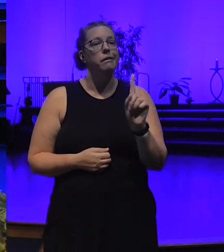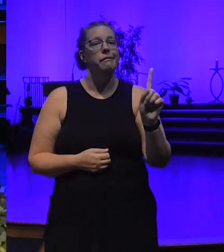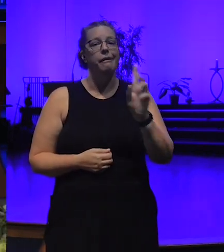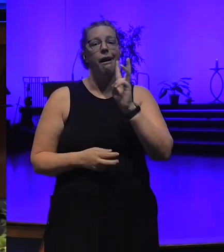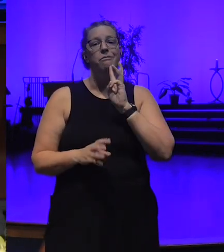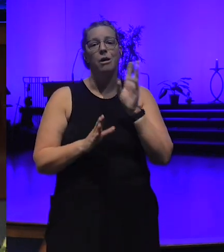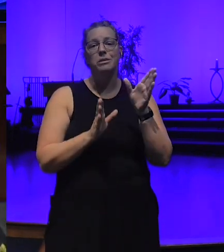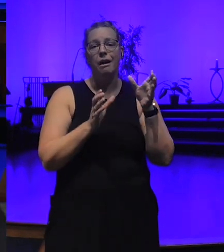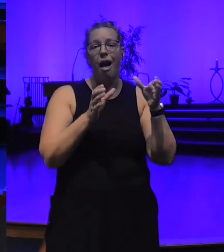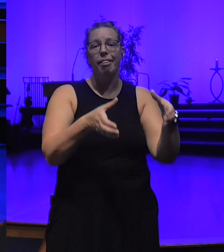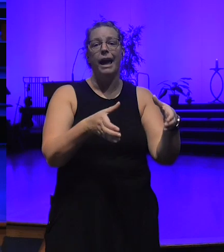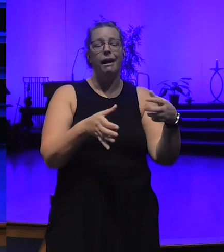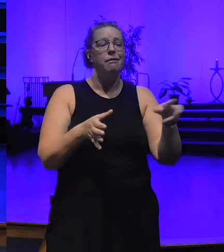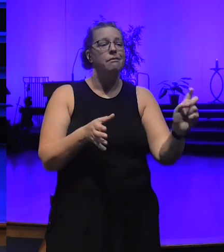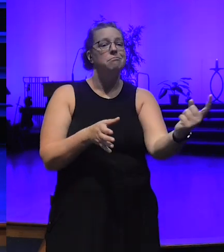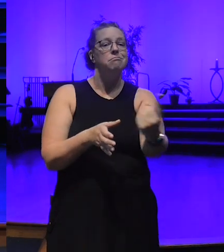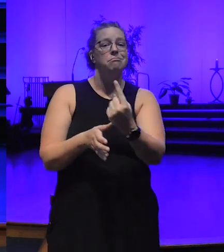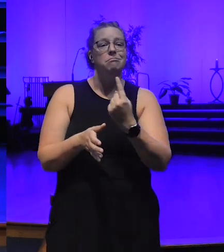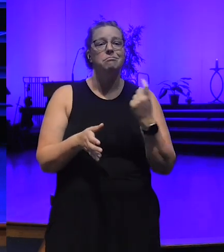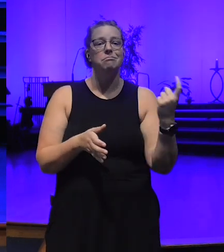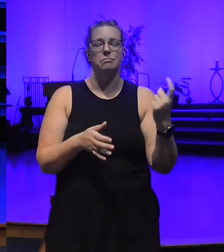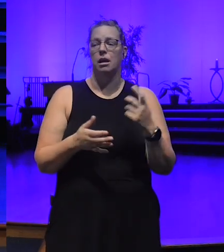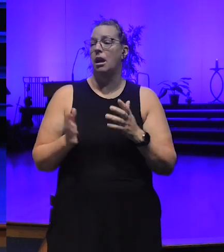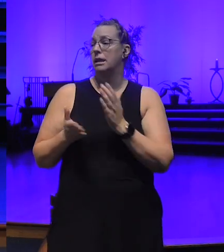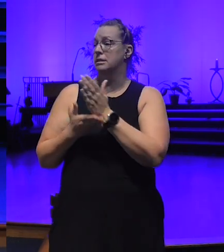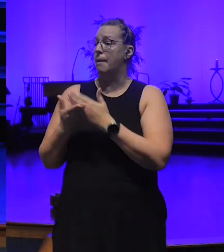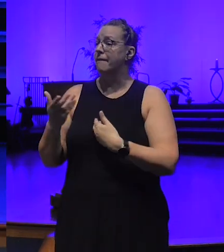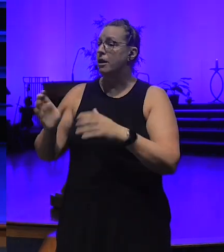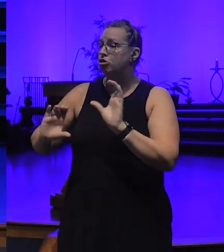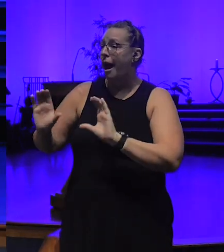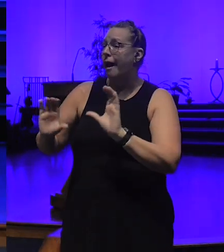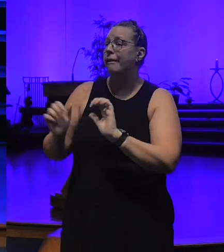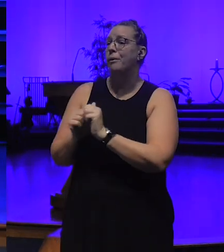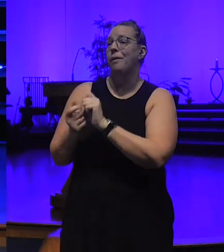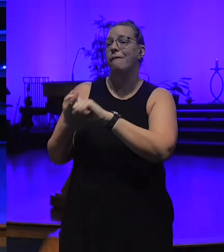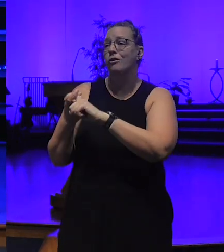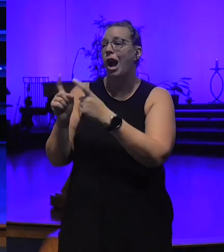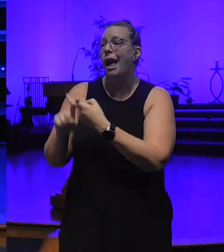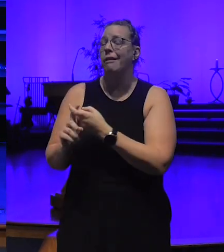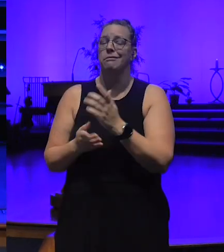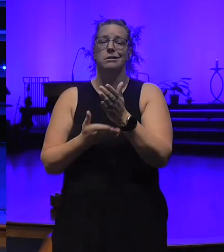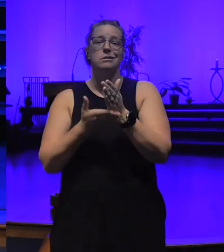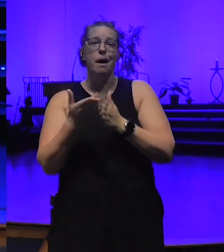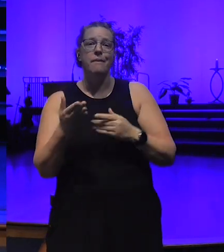some of us by talking with a good friend some of us by putting some good tunes on in the car